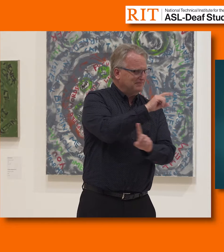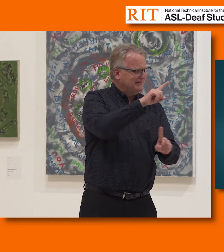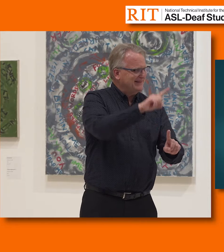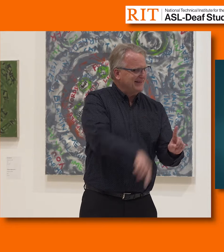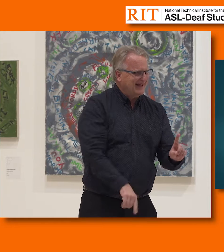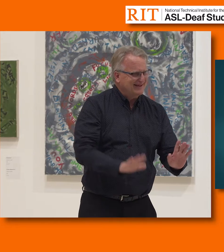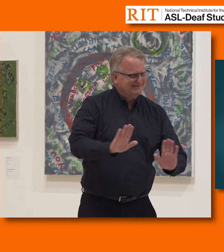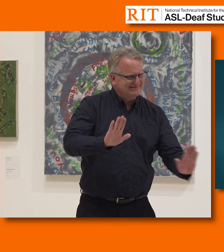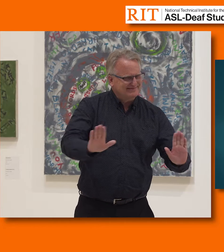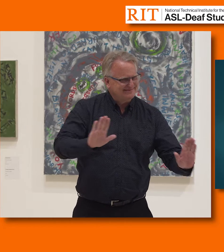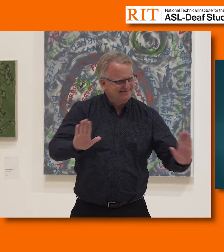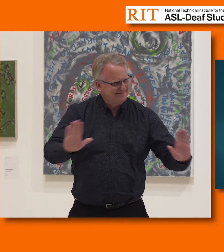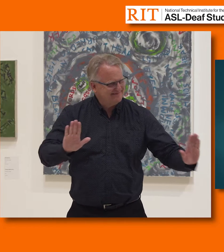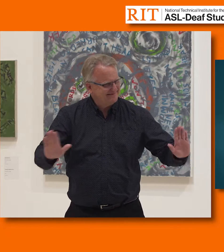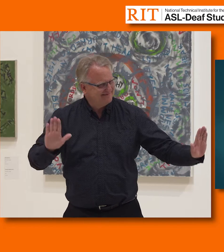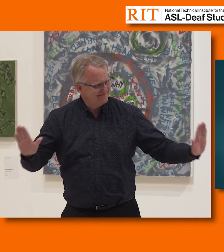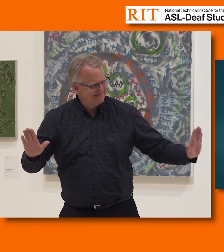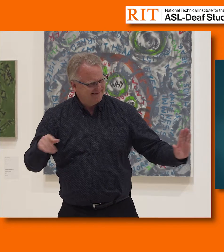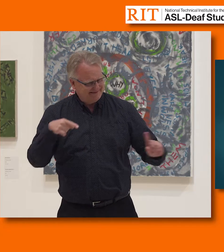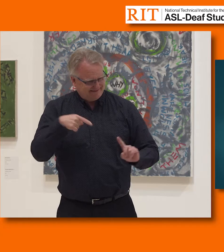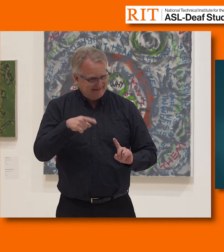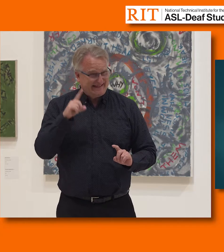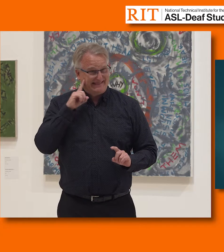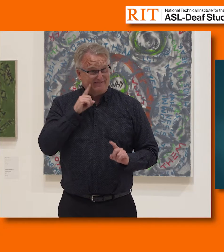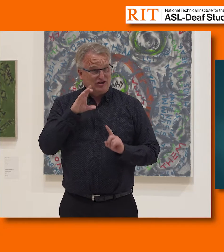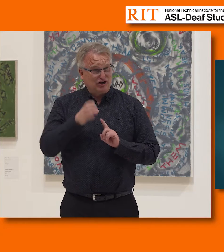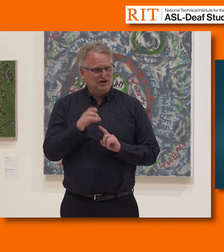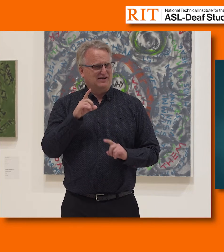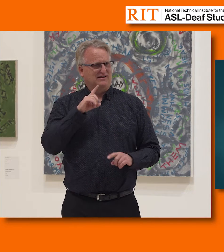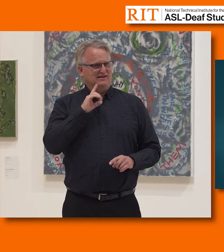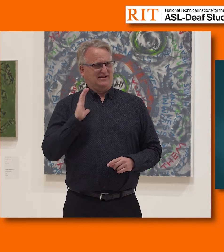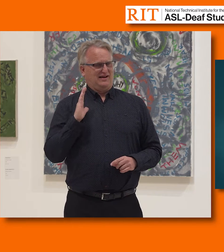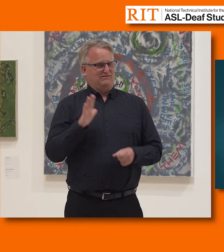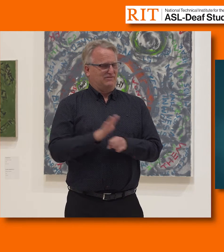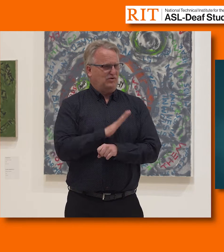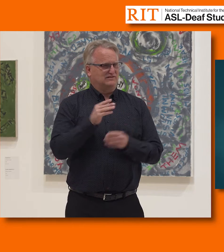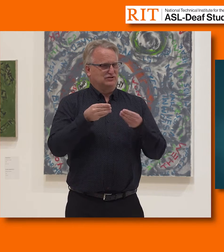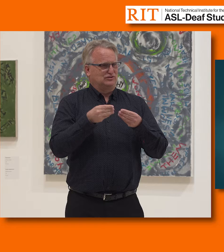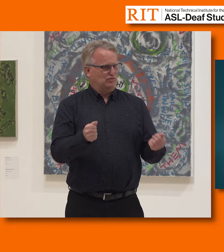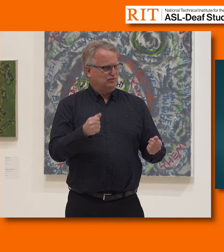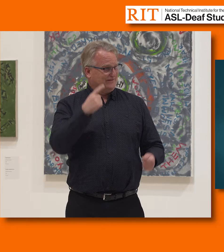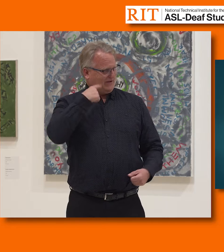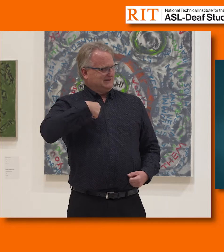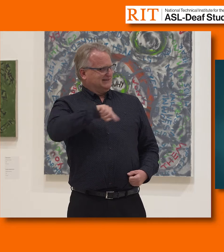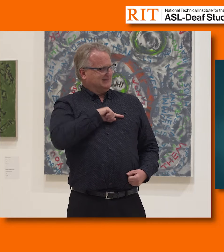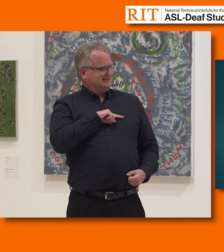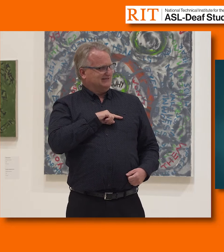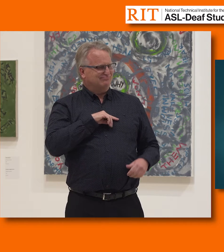but it's also the environment. It's the individuals. And Deaf culture is, you know,